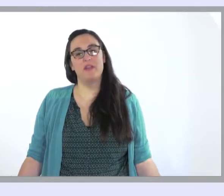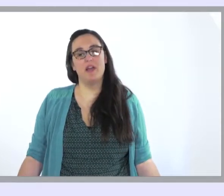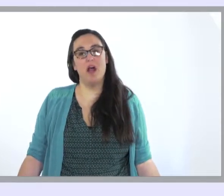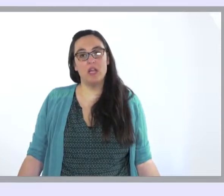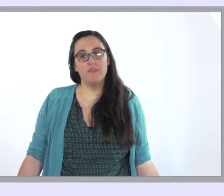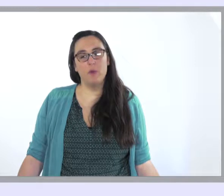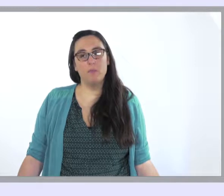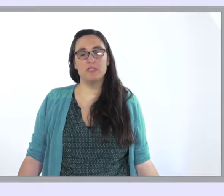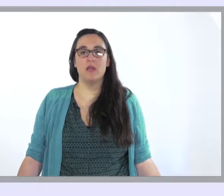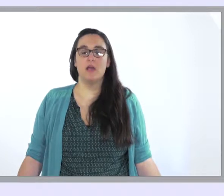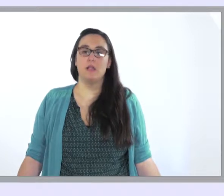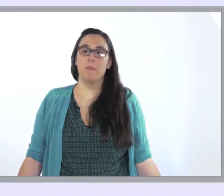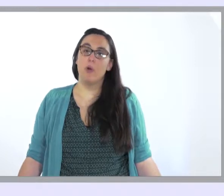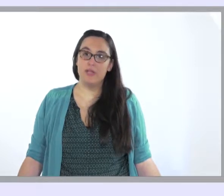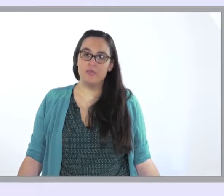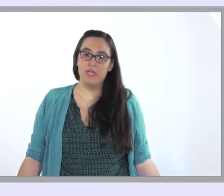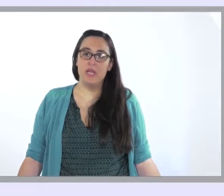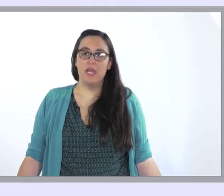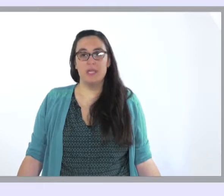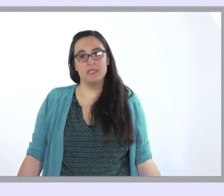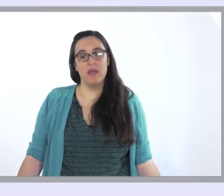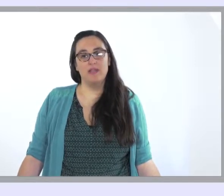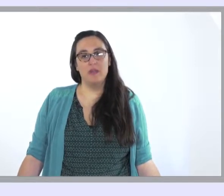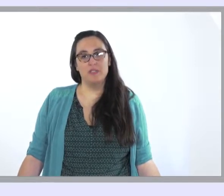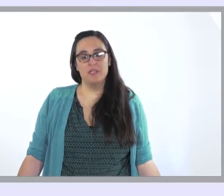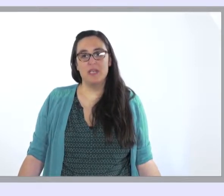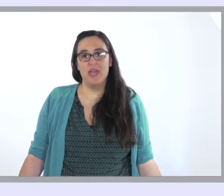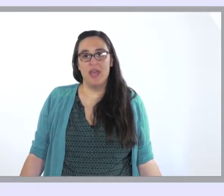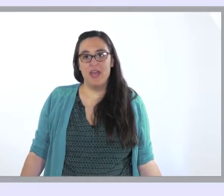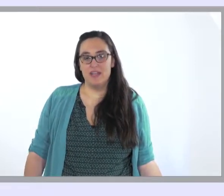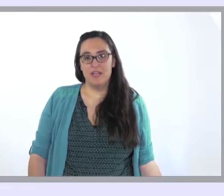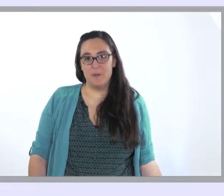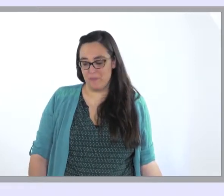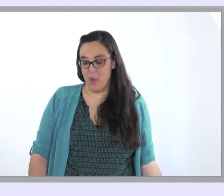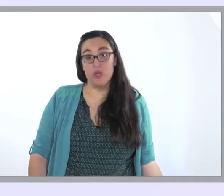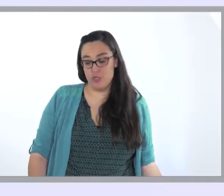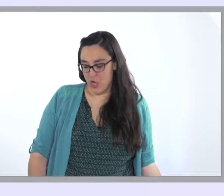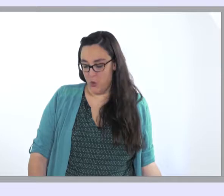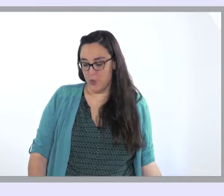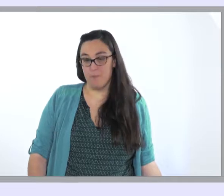but there are art forms, like poetry, in sign languages. I want to show you